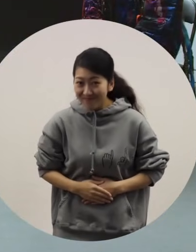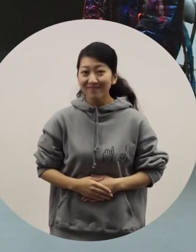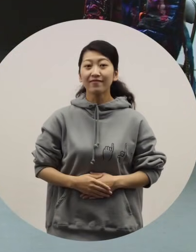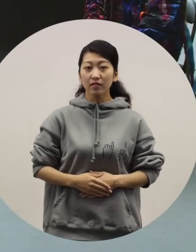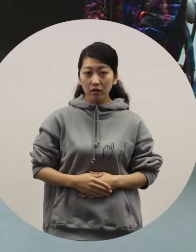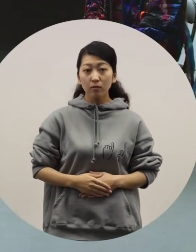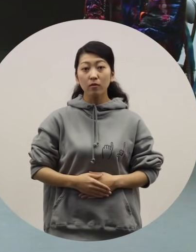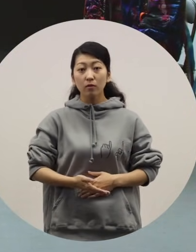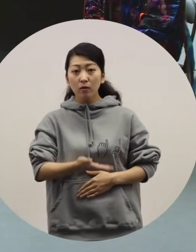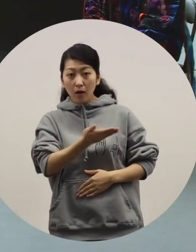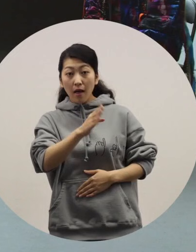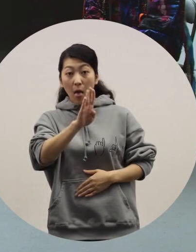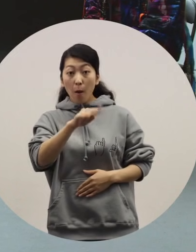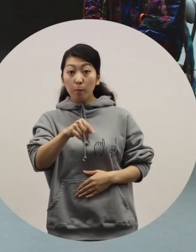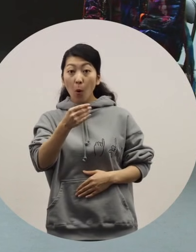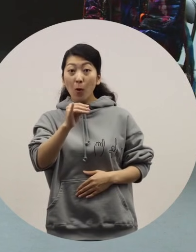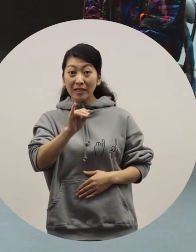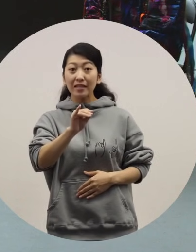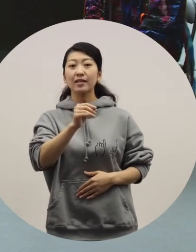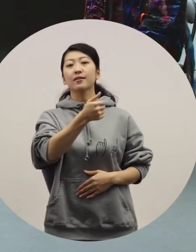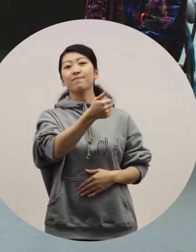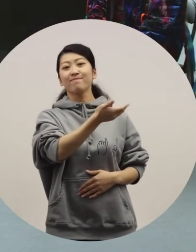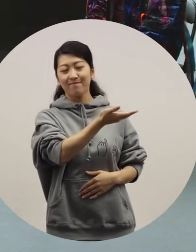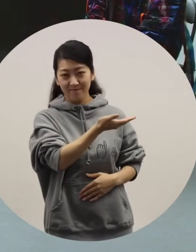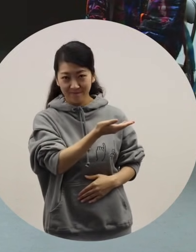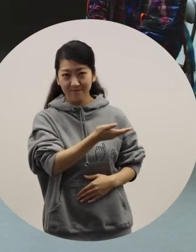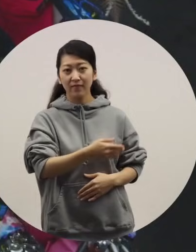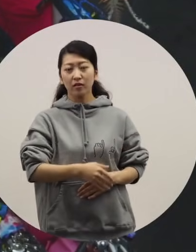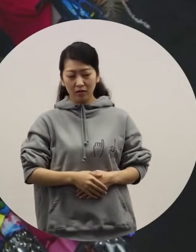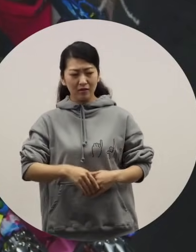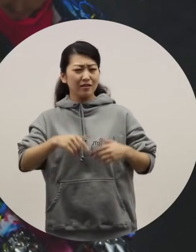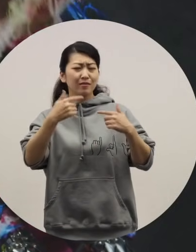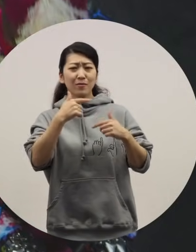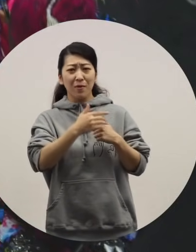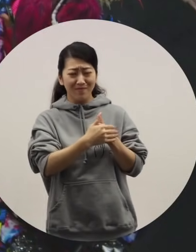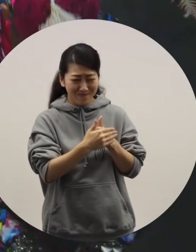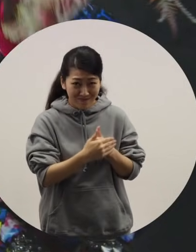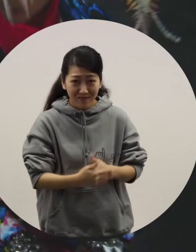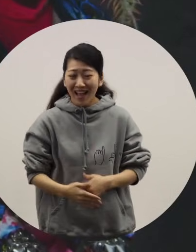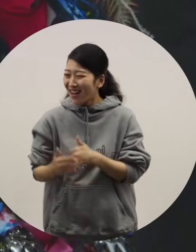[Ochiai] Then, it's Kenmochi Hidefumi. Kenmochi, how are you today. [Kenmochi] I'm happy to see you.